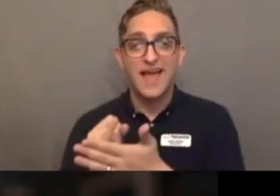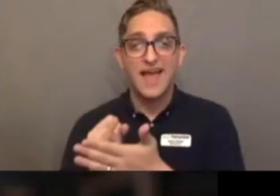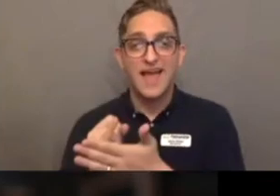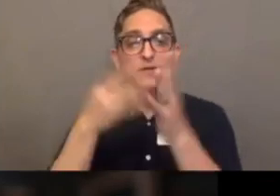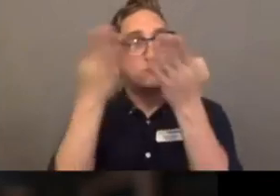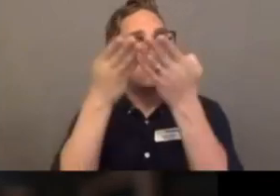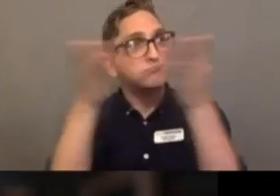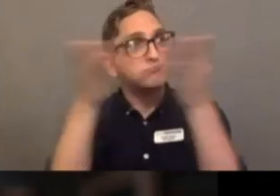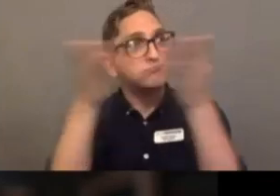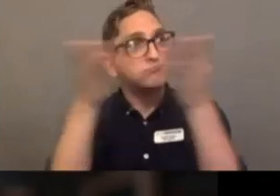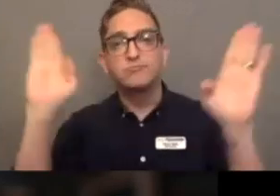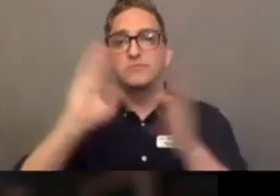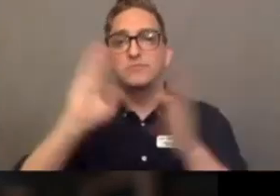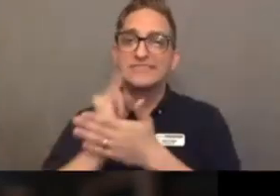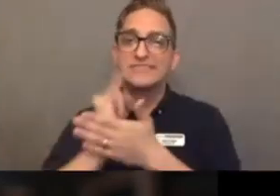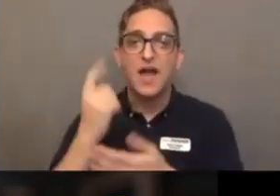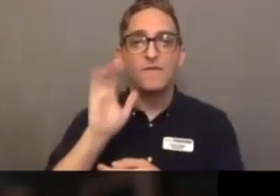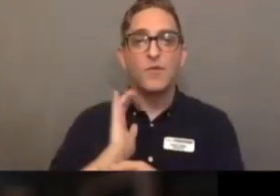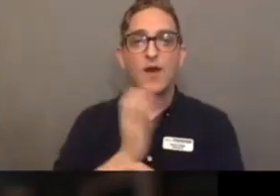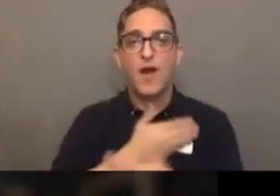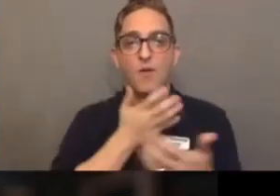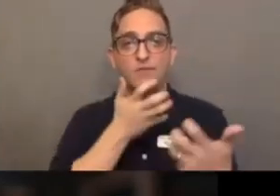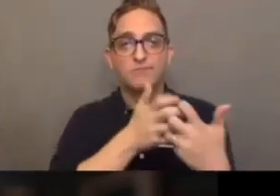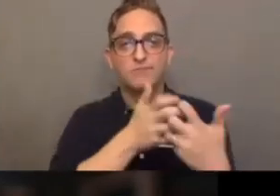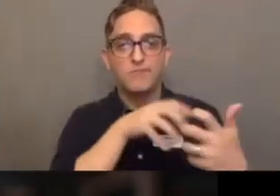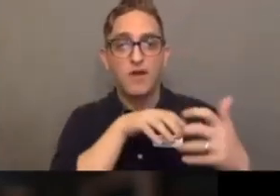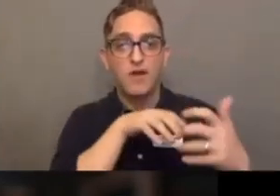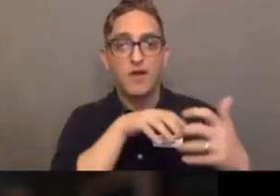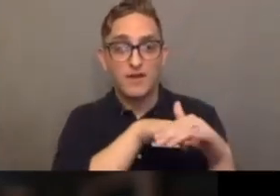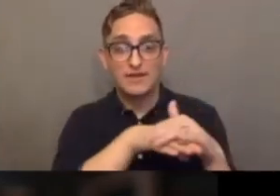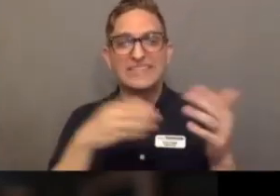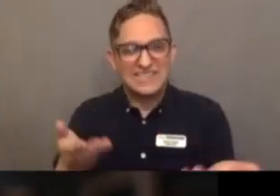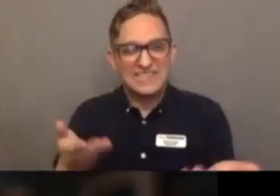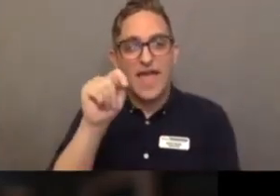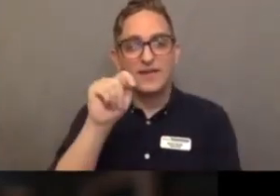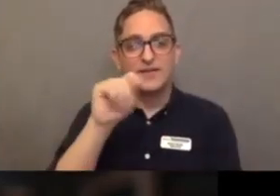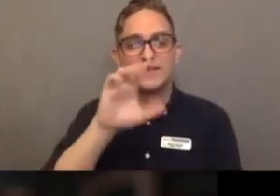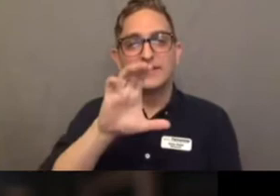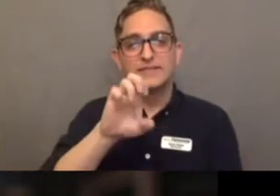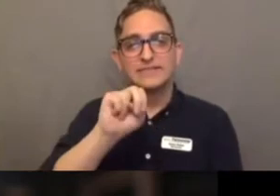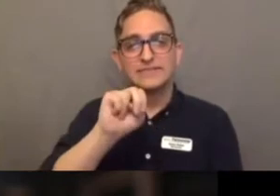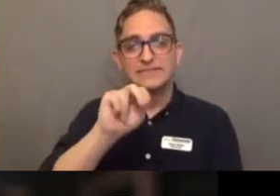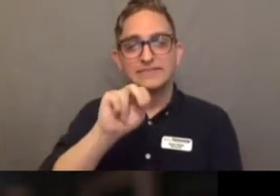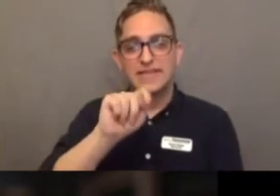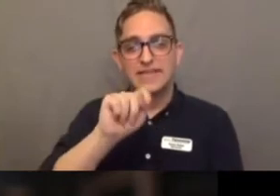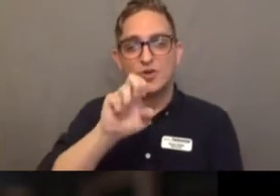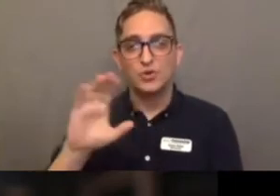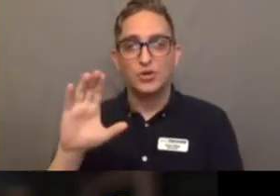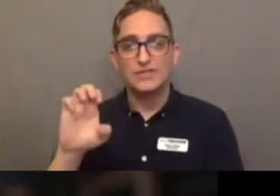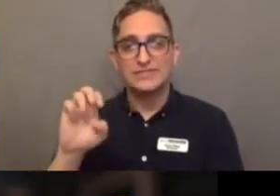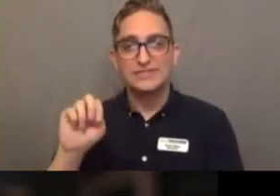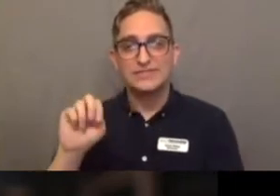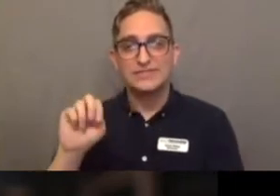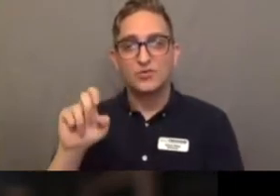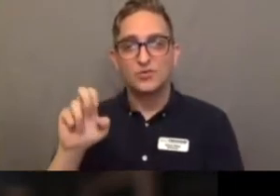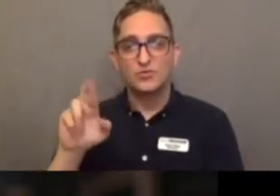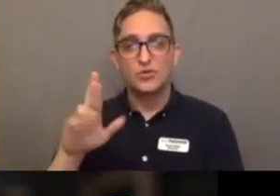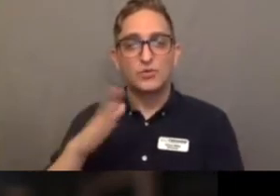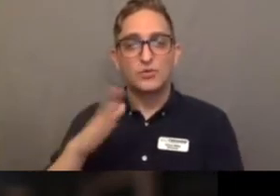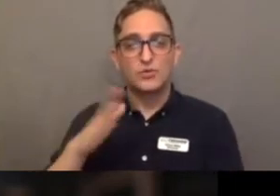at Center Centre, this is what we're teaching our students. We don't have a course on accessibility